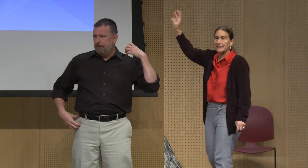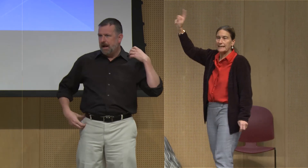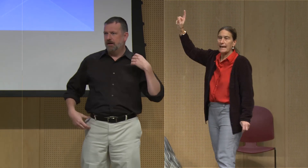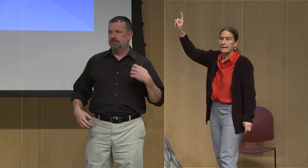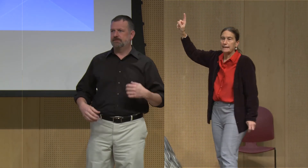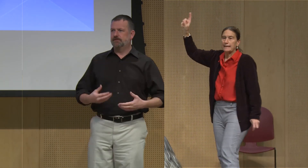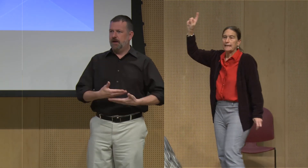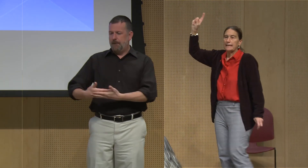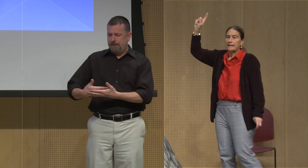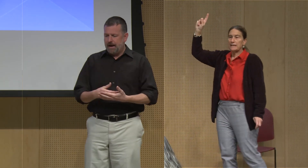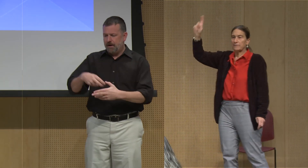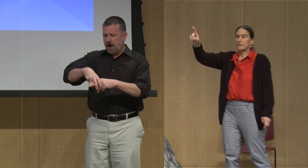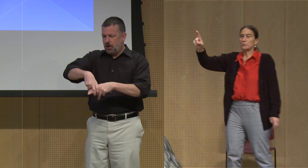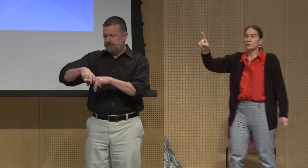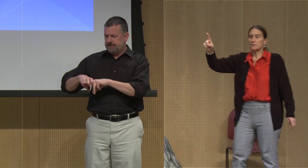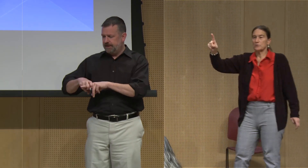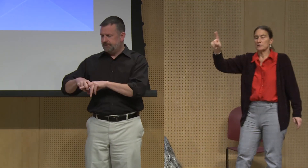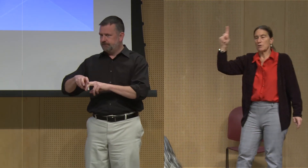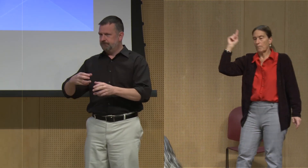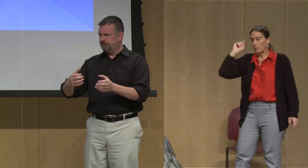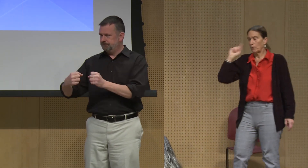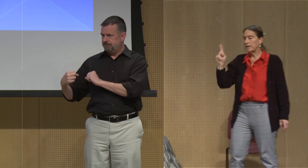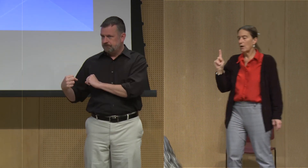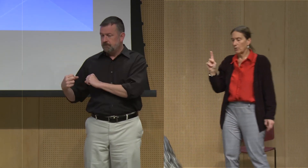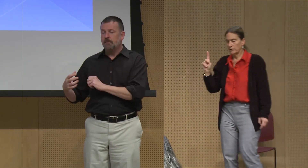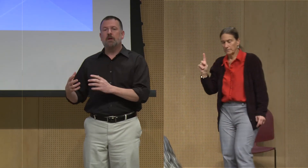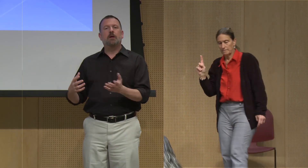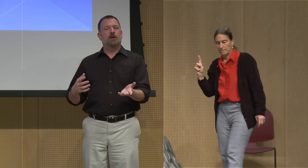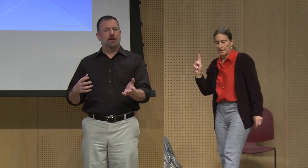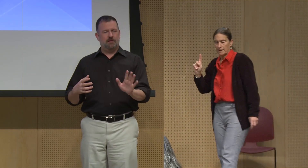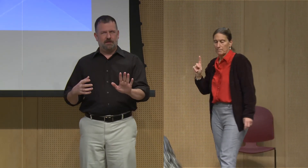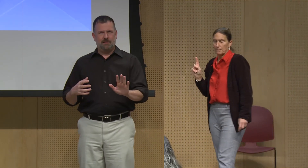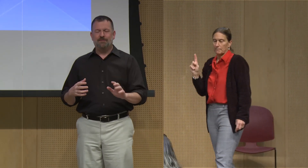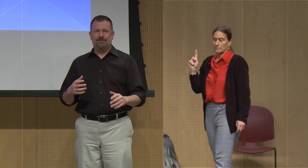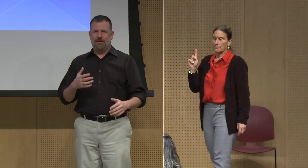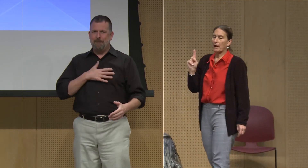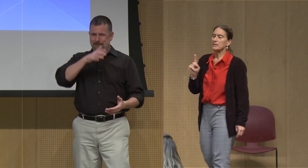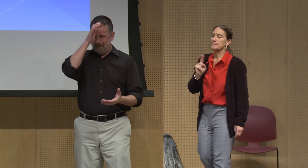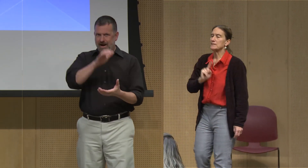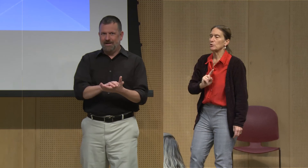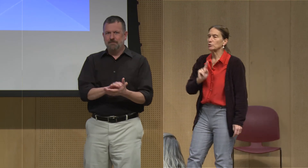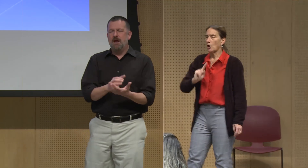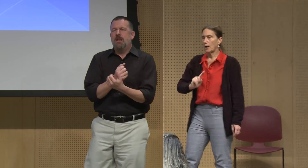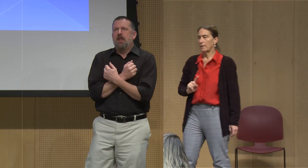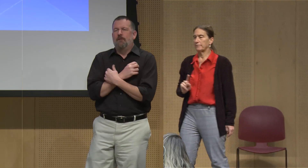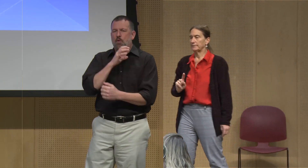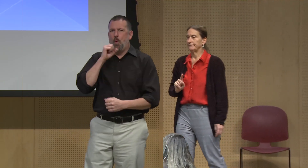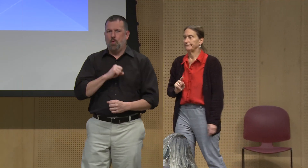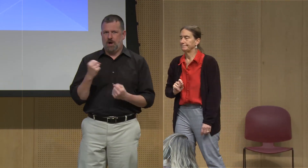AGAIN, INDIVIDUAL DECISIONS. NOW WE OWN--SO MY HUSBAND IS AN OLD CAR BUFF.